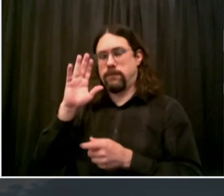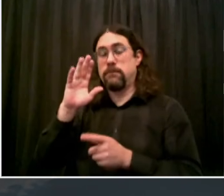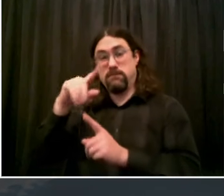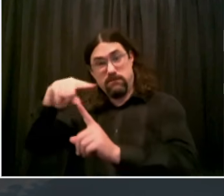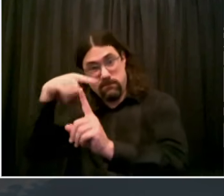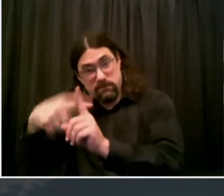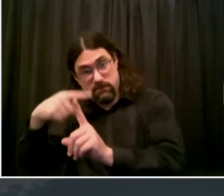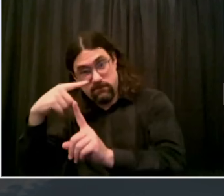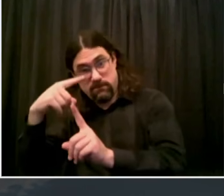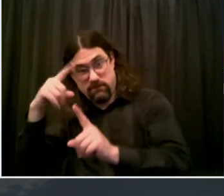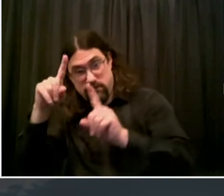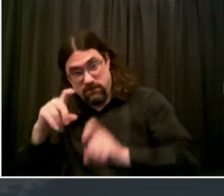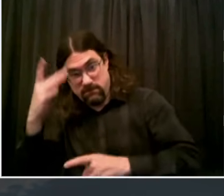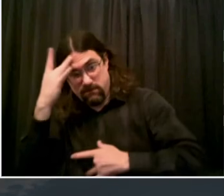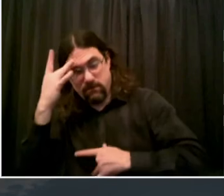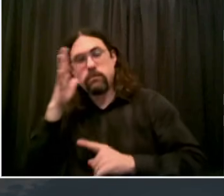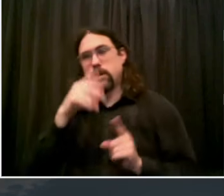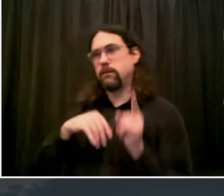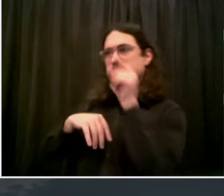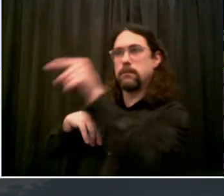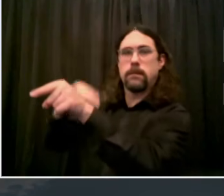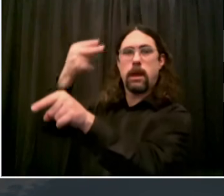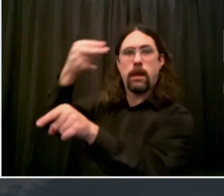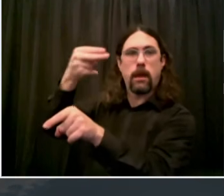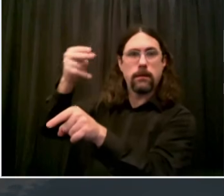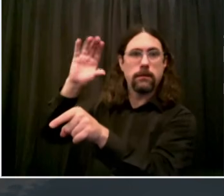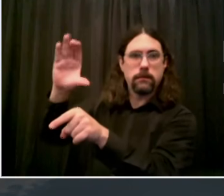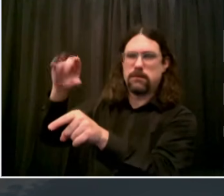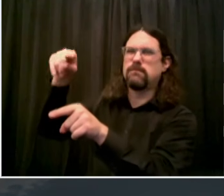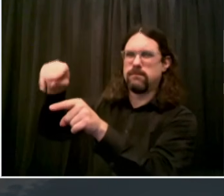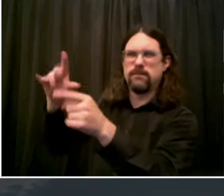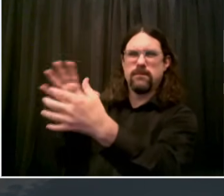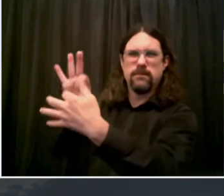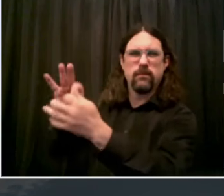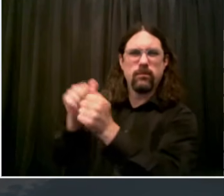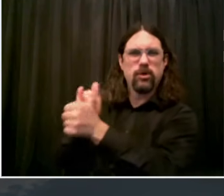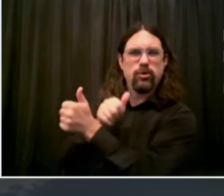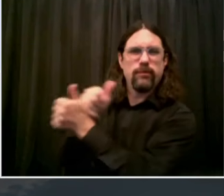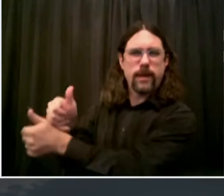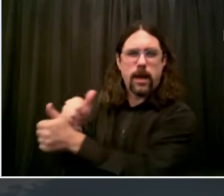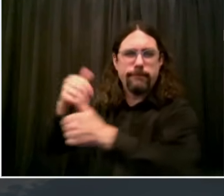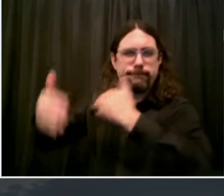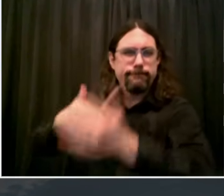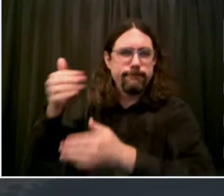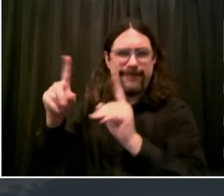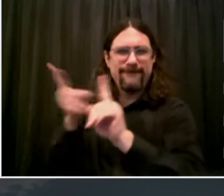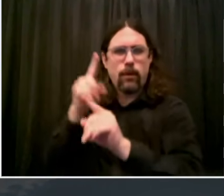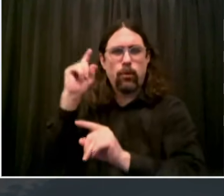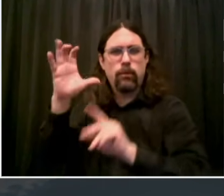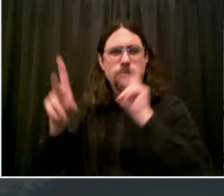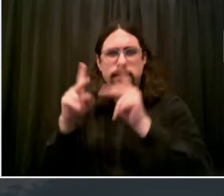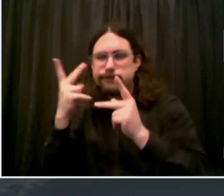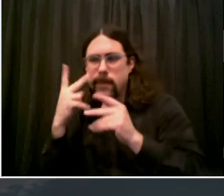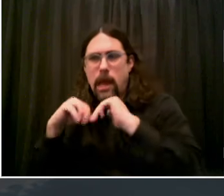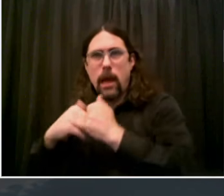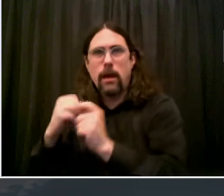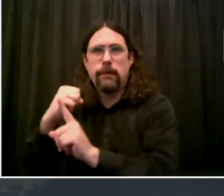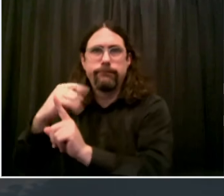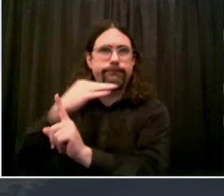TO TRACE ALMOST 2,000 CASES JUST BETWEEN MAY 24th AND JUNE 1ST.